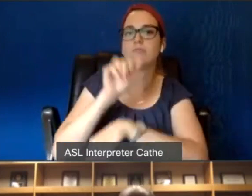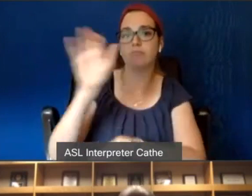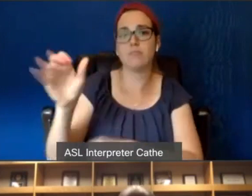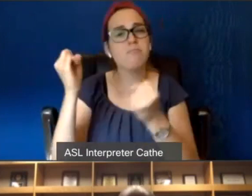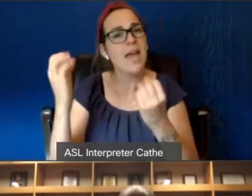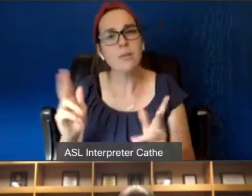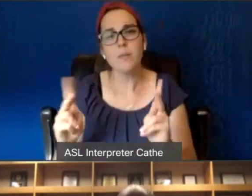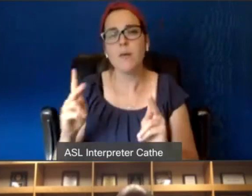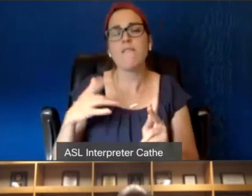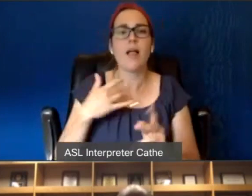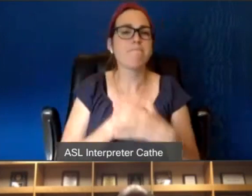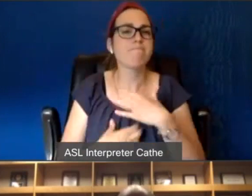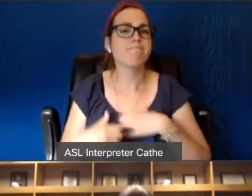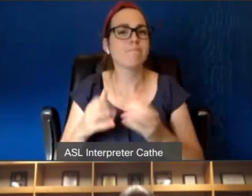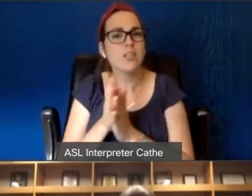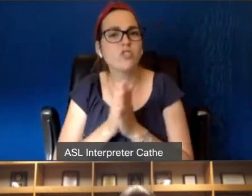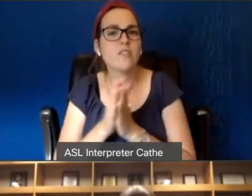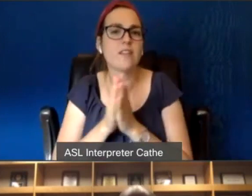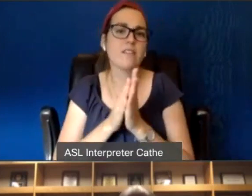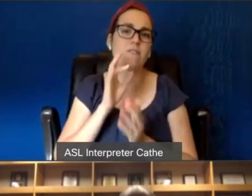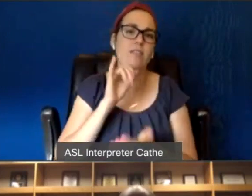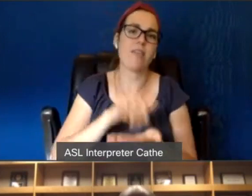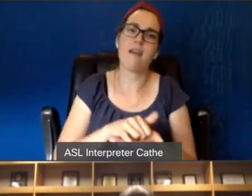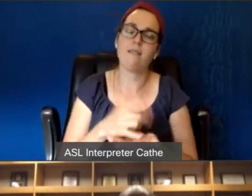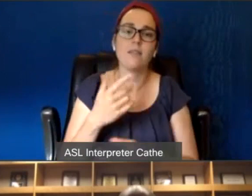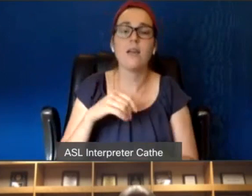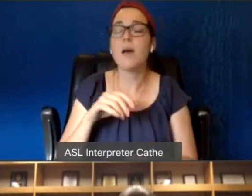'Cause they might have a family member or a friend that have experienced substance use disorder.